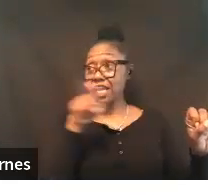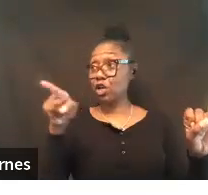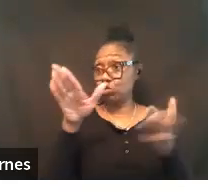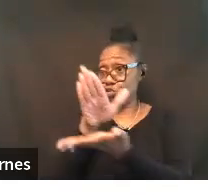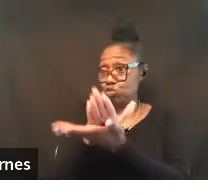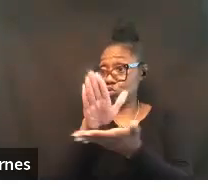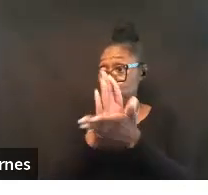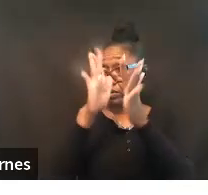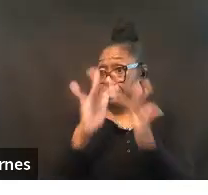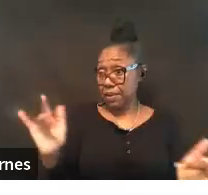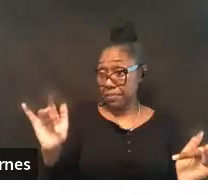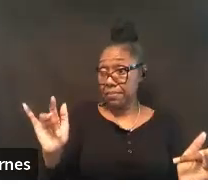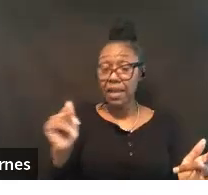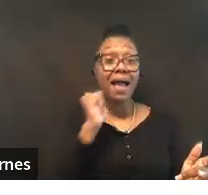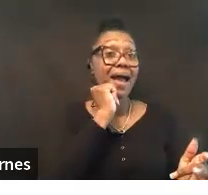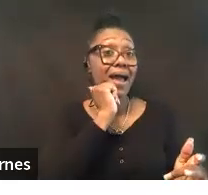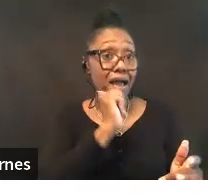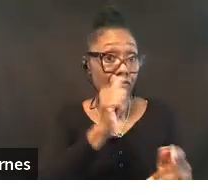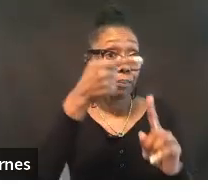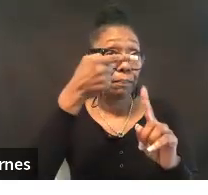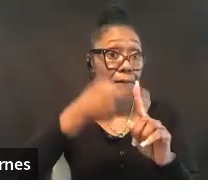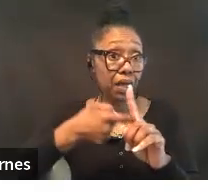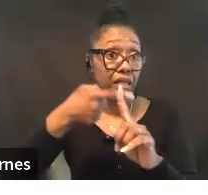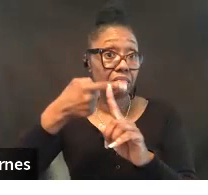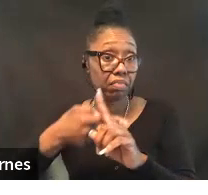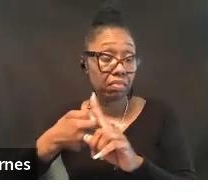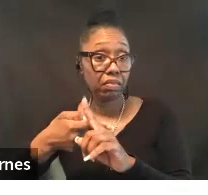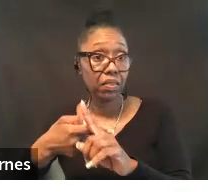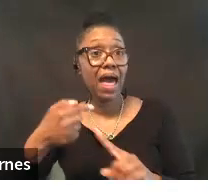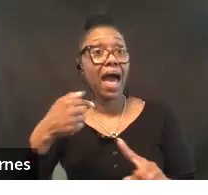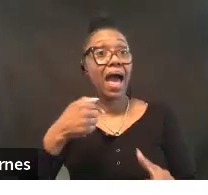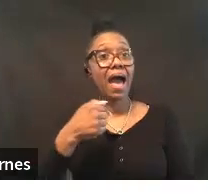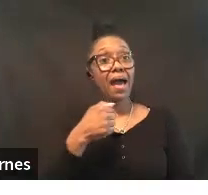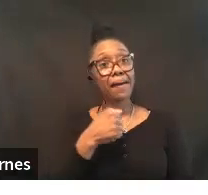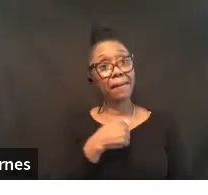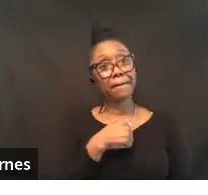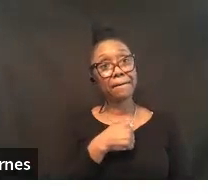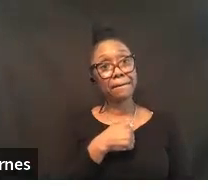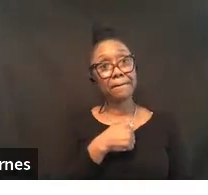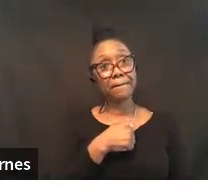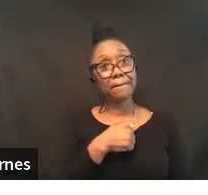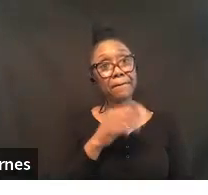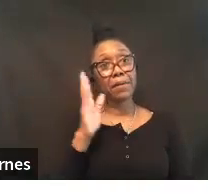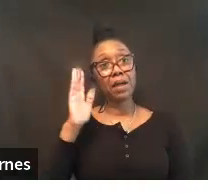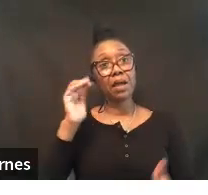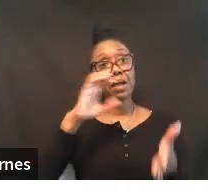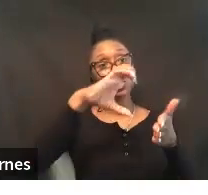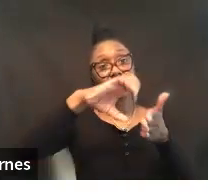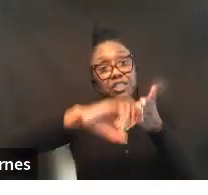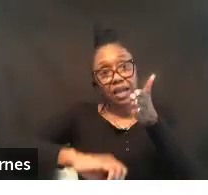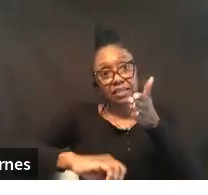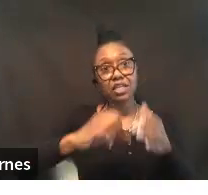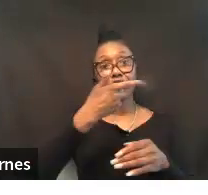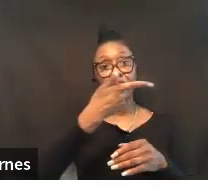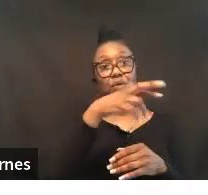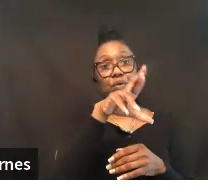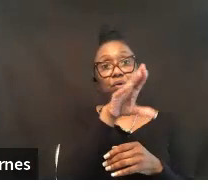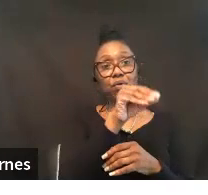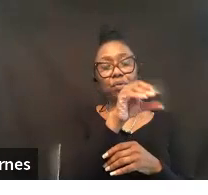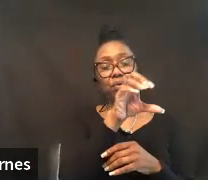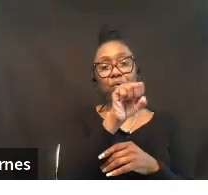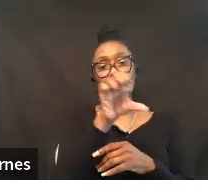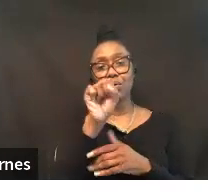Each month. I'm deducting the gross orange for that particular month for the from the $8,950 an annual.